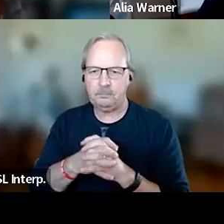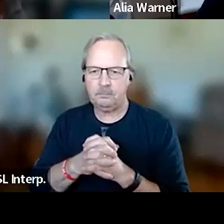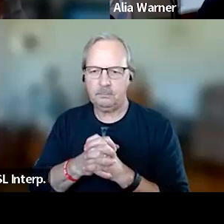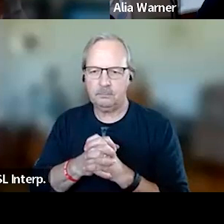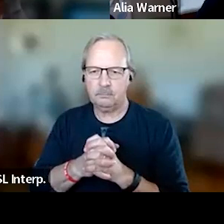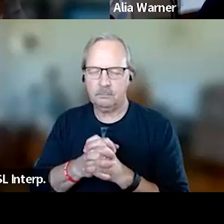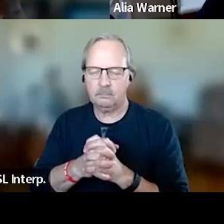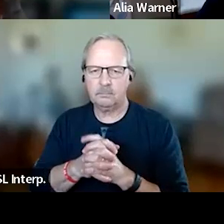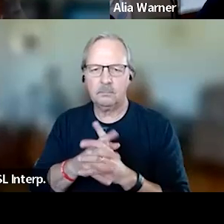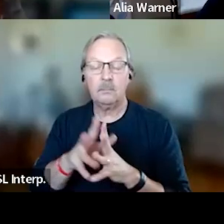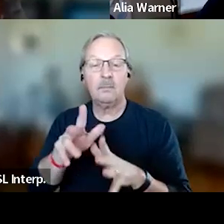Is there a cure? Common question.